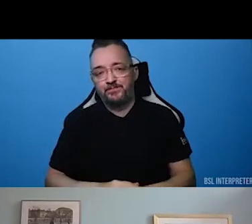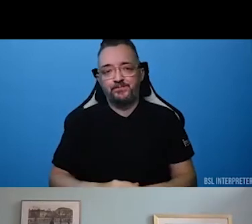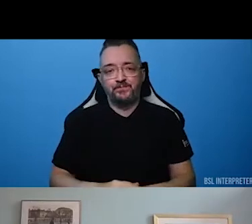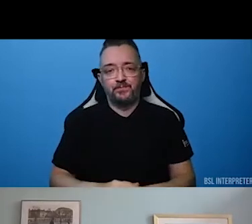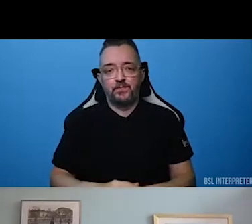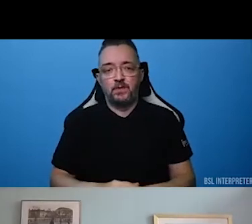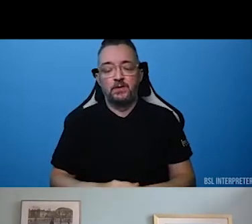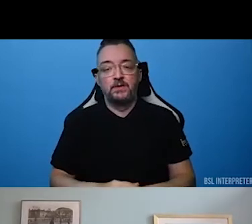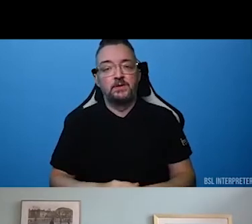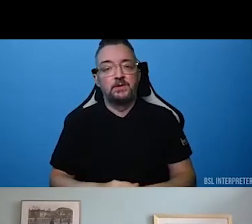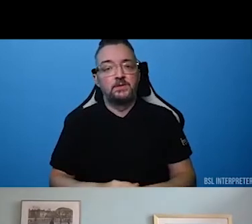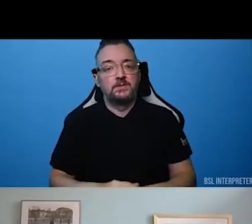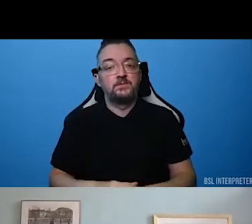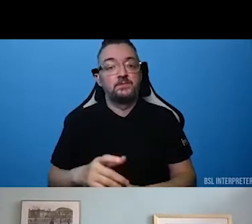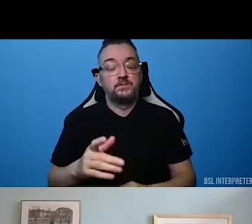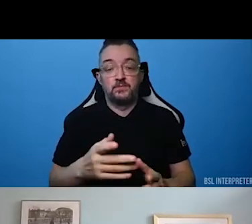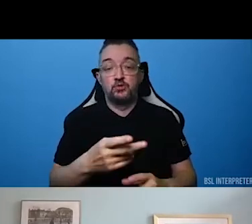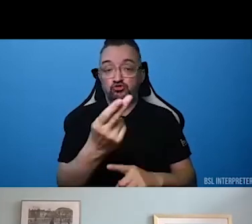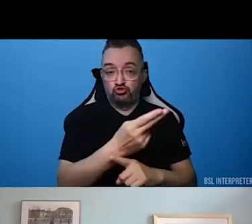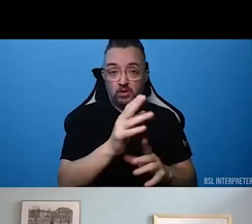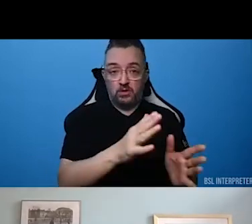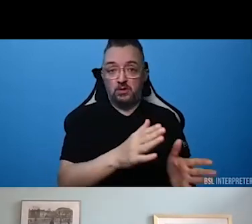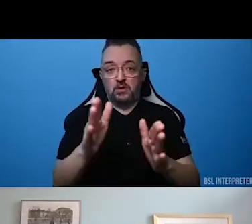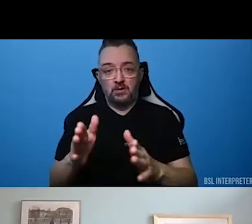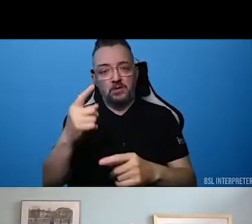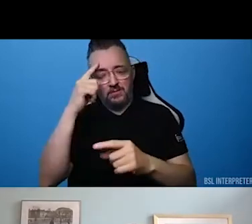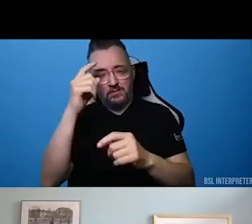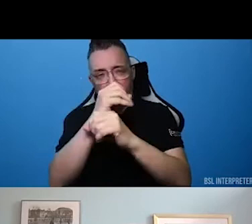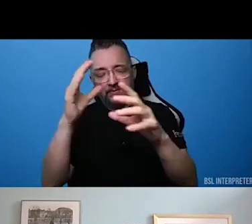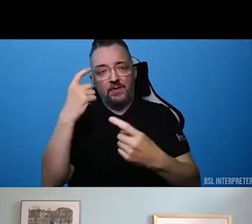I can turn in from sugar to have a think about textiles.